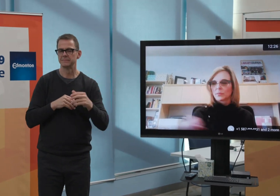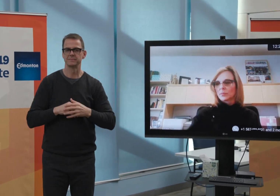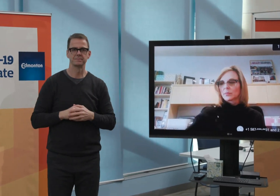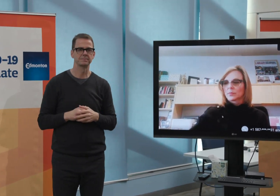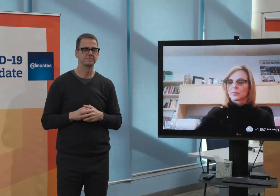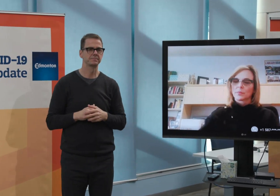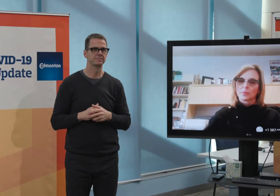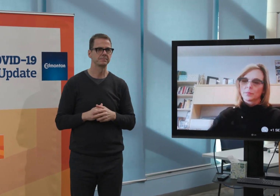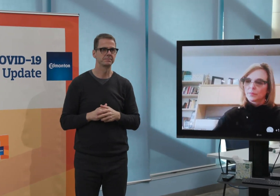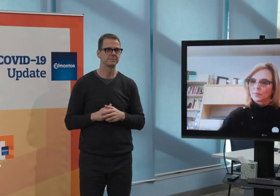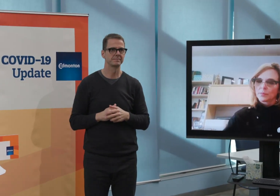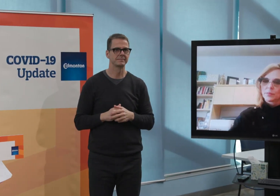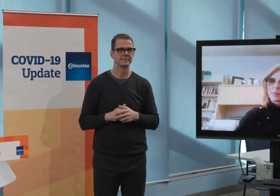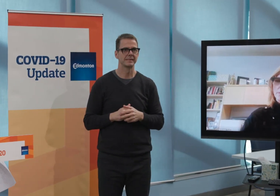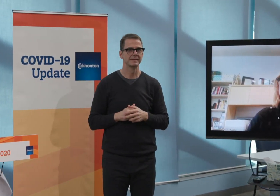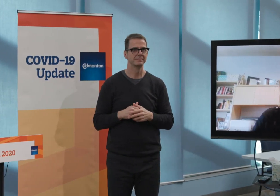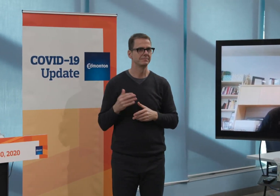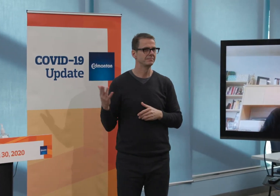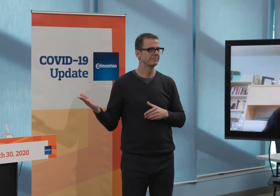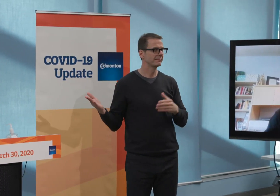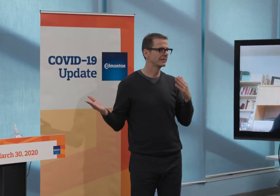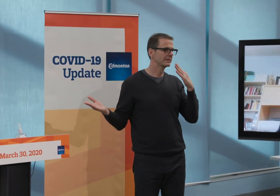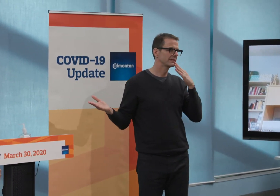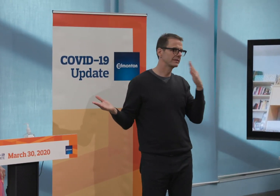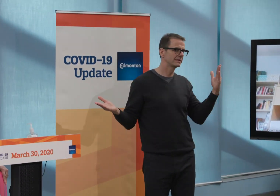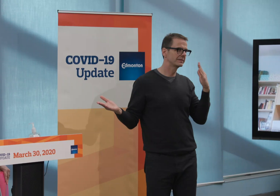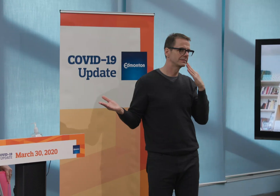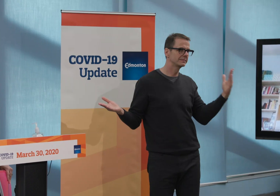Thank You Pilar and now we'll go to questions Erin if I could get you to